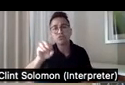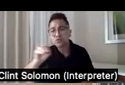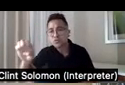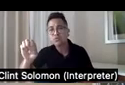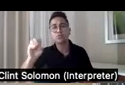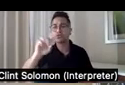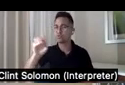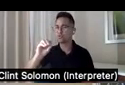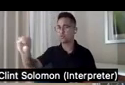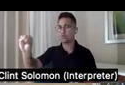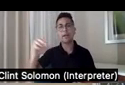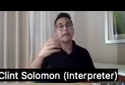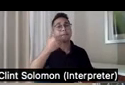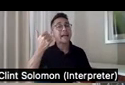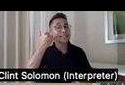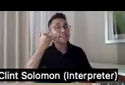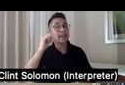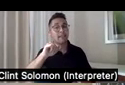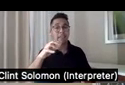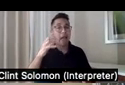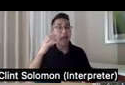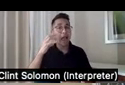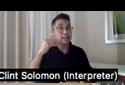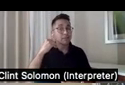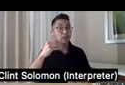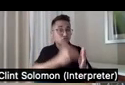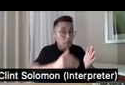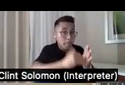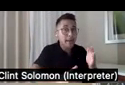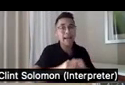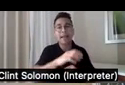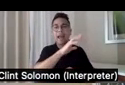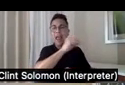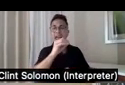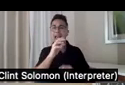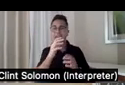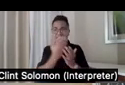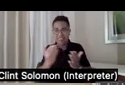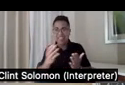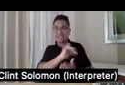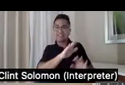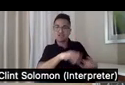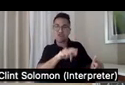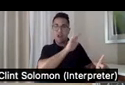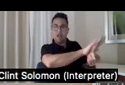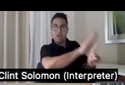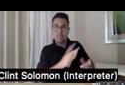and if the objects are collected with the child so this is all about the concept of saliency then